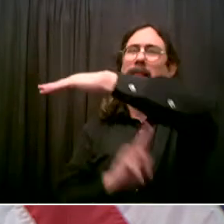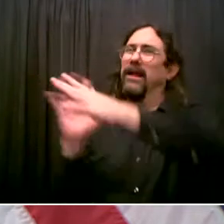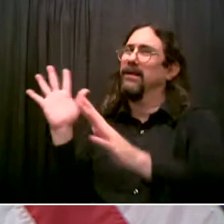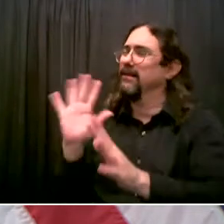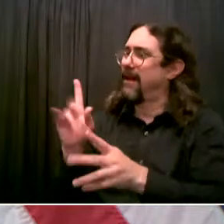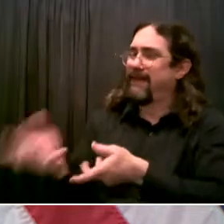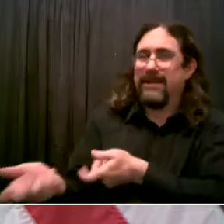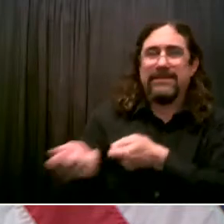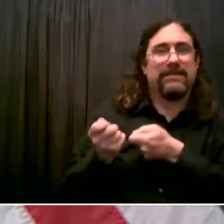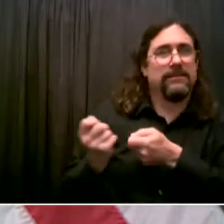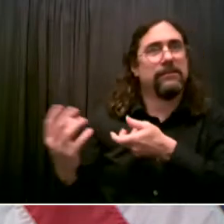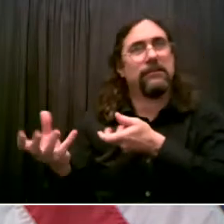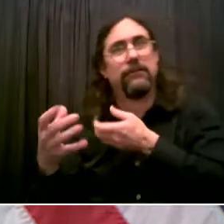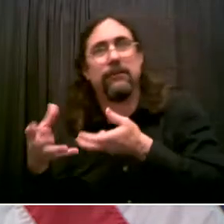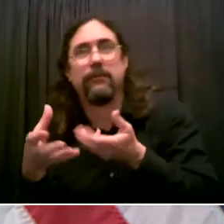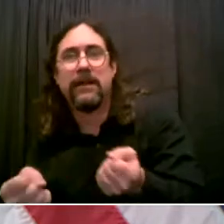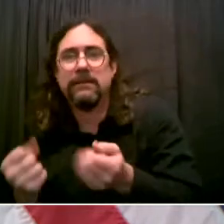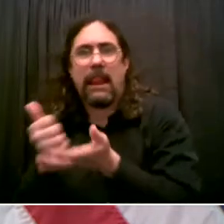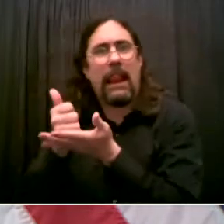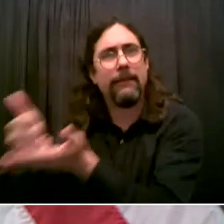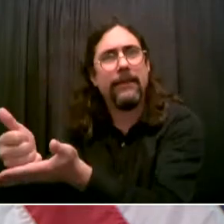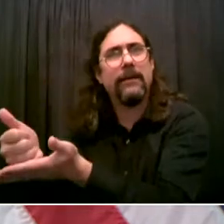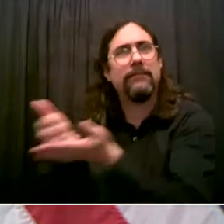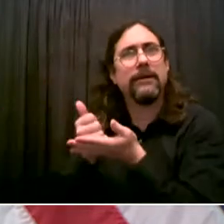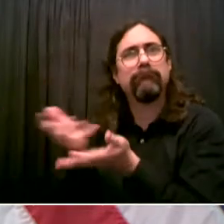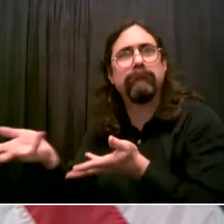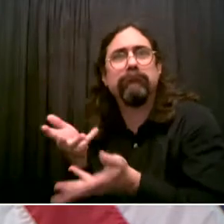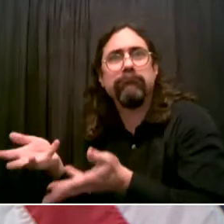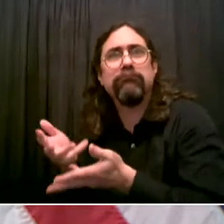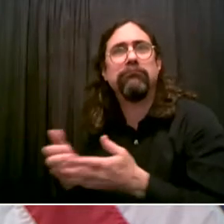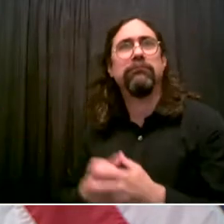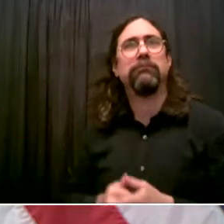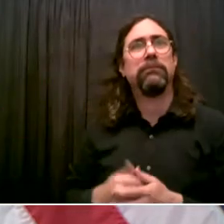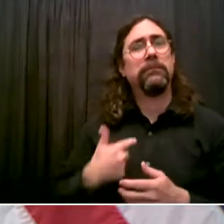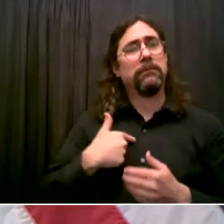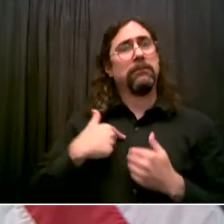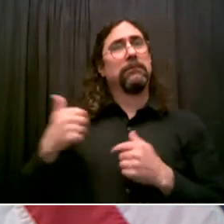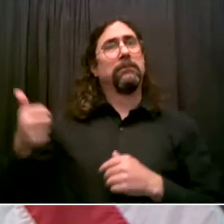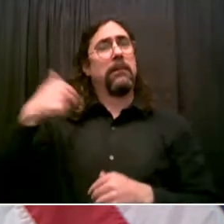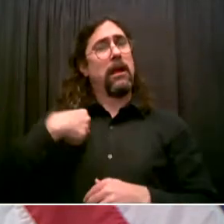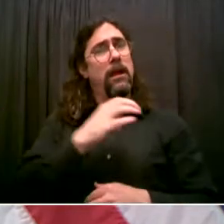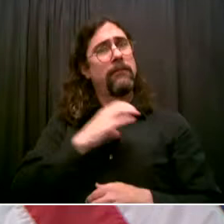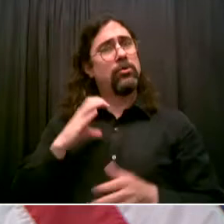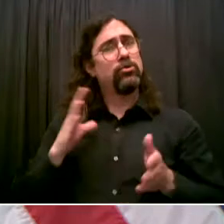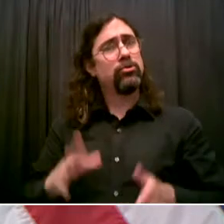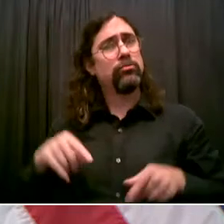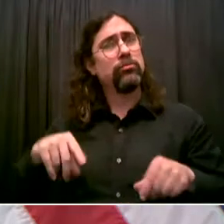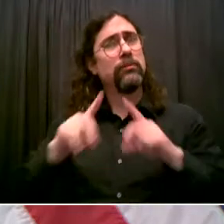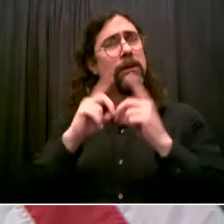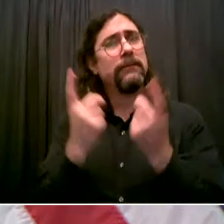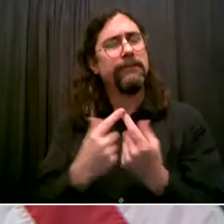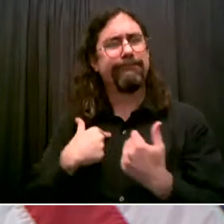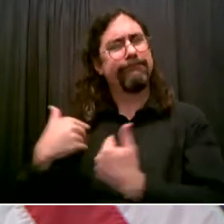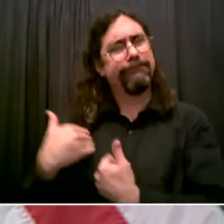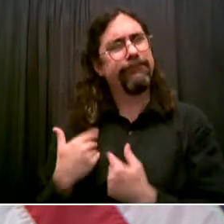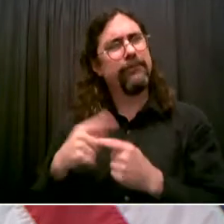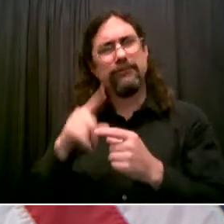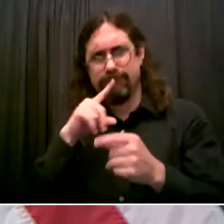DISTRUSTFUL. IT IS CRITICAL TO MAKE THE BREAKTHROUGH AND